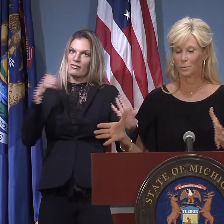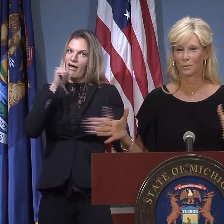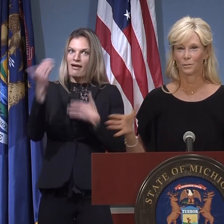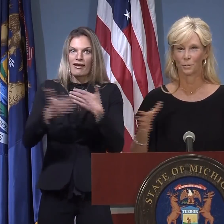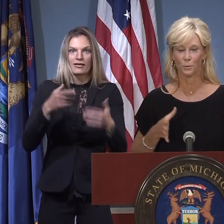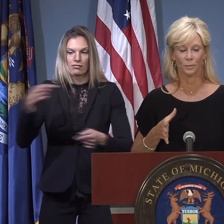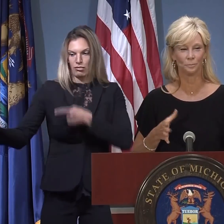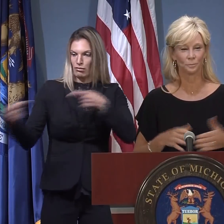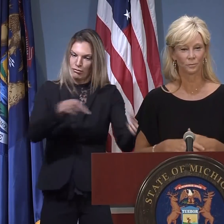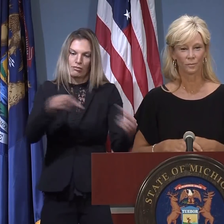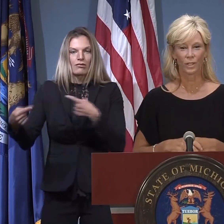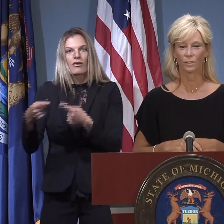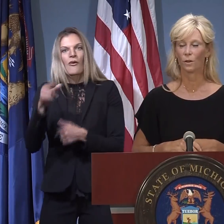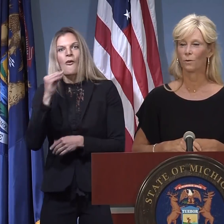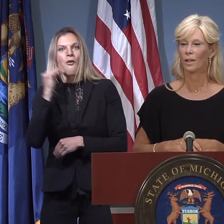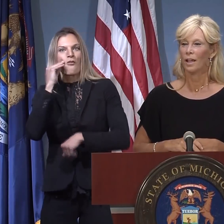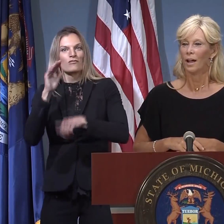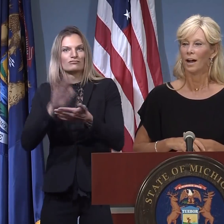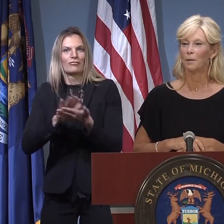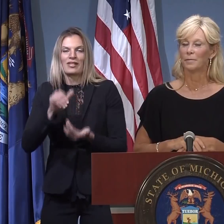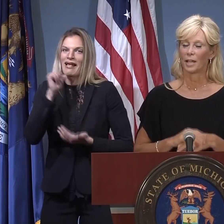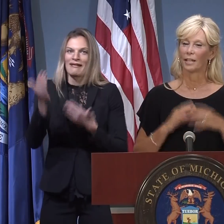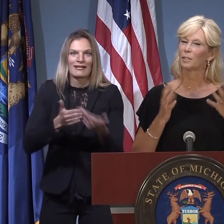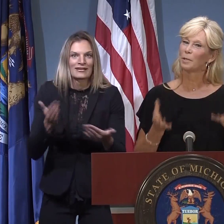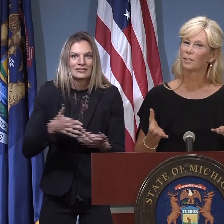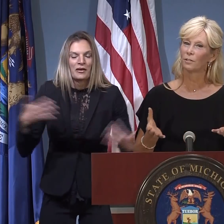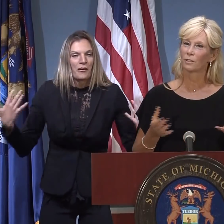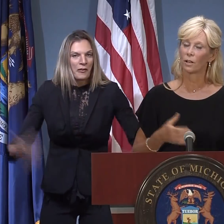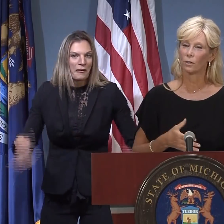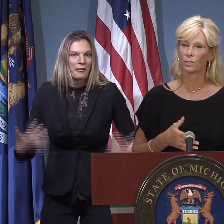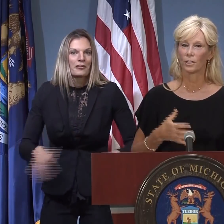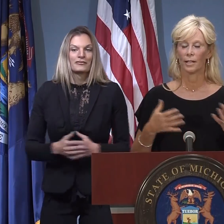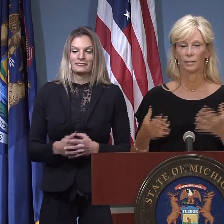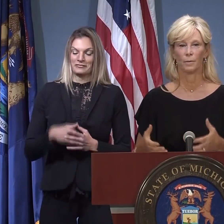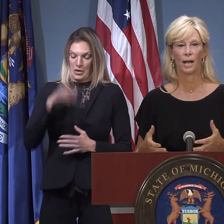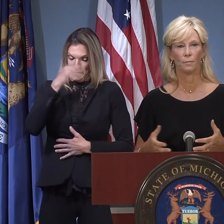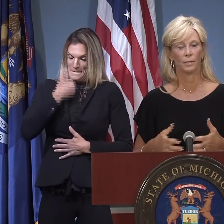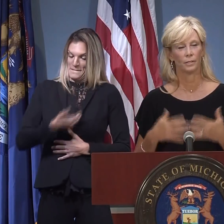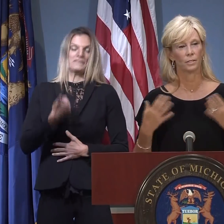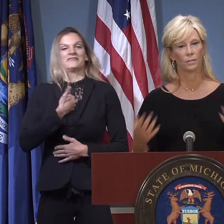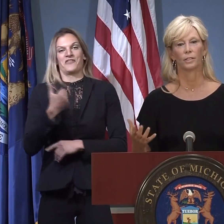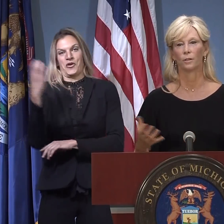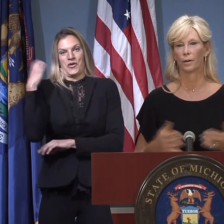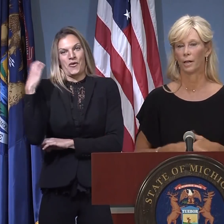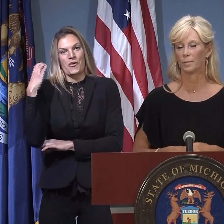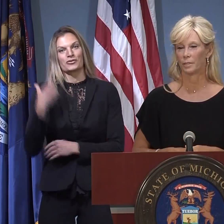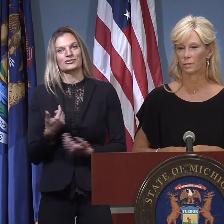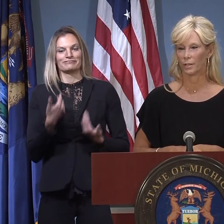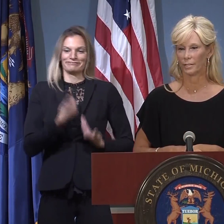LIKE I WAS REFEREE A LOT OF TIMES BETWEEN THE THIRD GRADER AND SEVENth GRADER IN BETWEEN GOING BACK AND FORTH